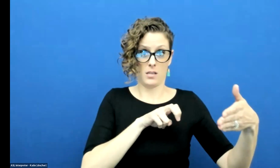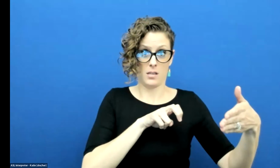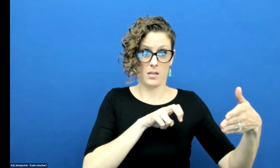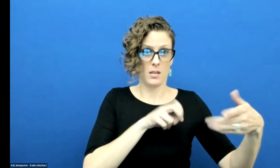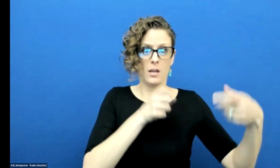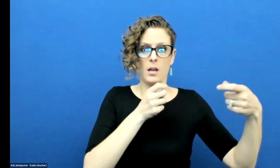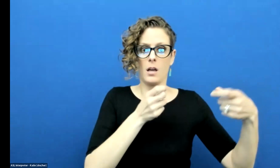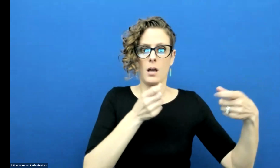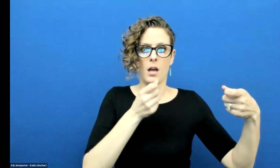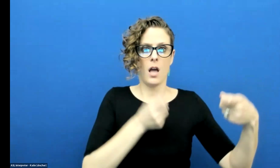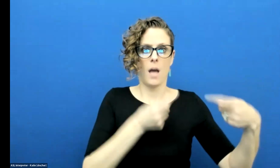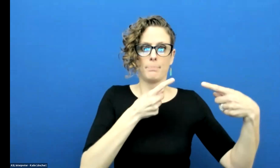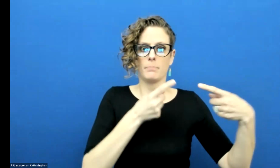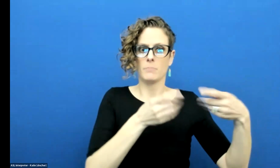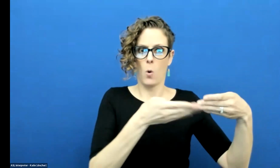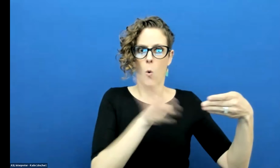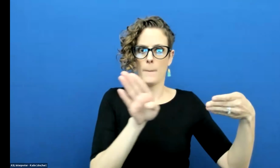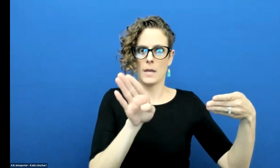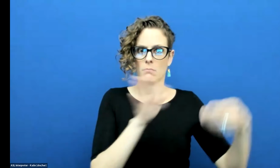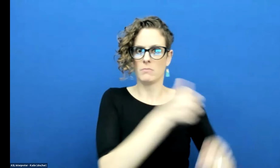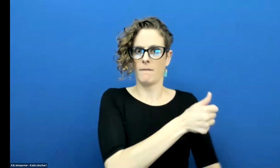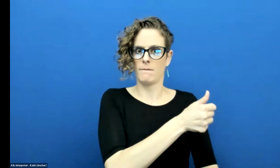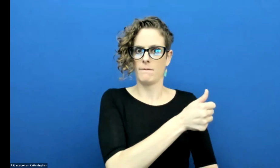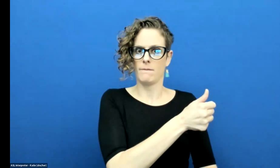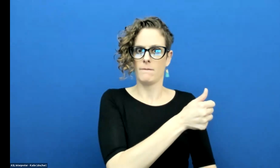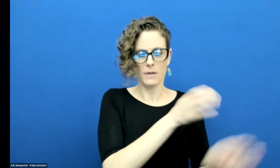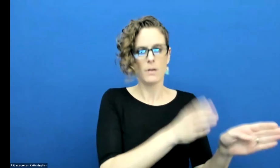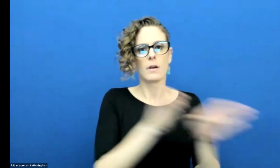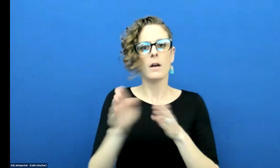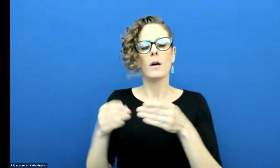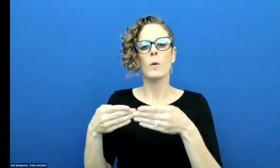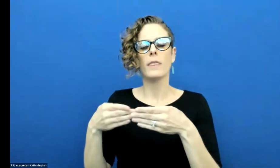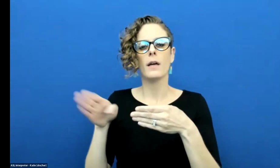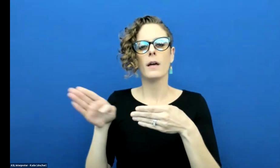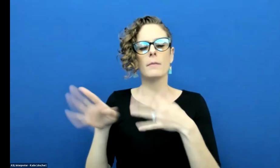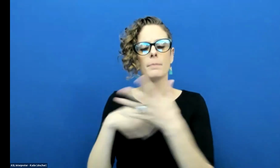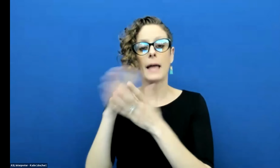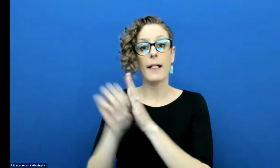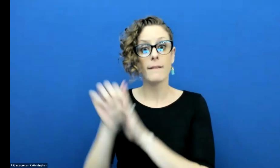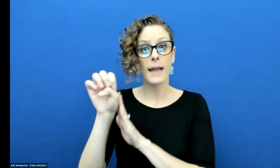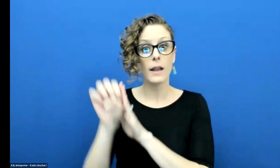it'll automatically open um same thing with the gate I mean the the elevator that we we put in